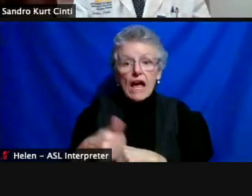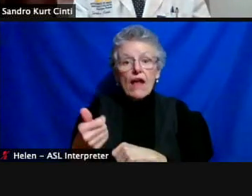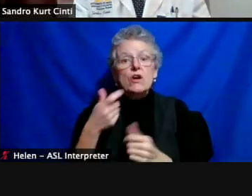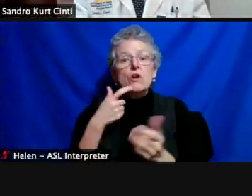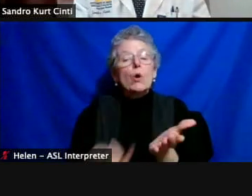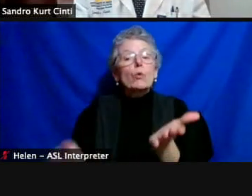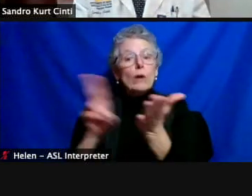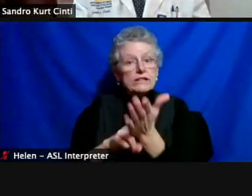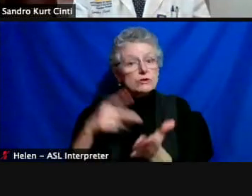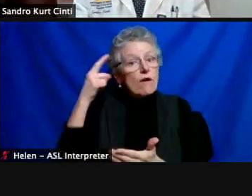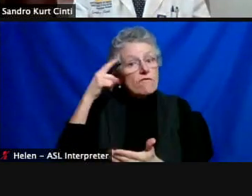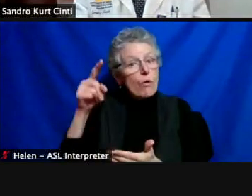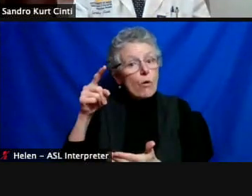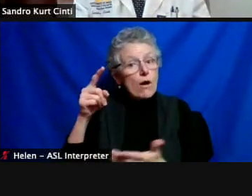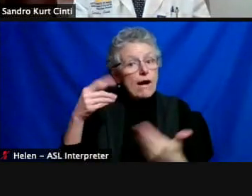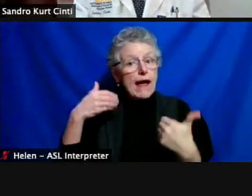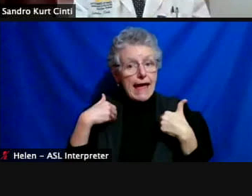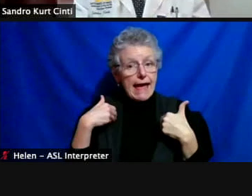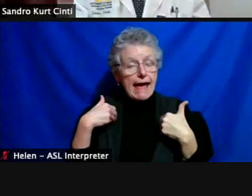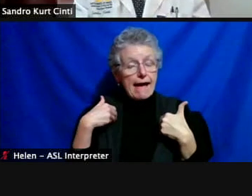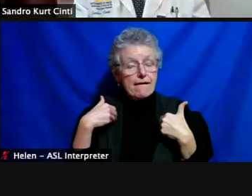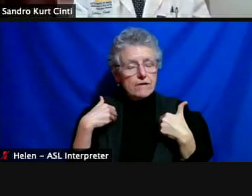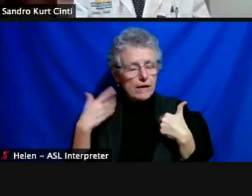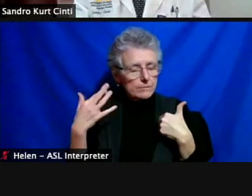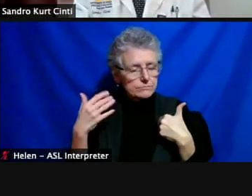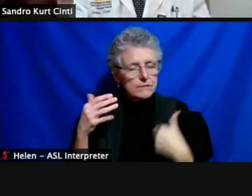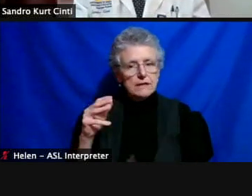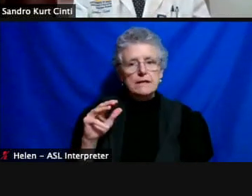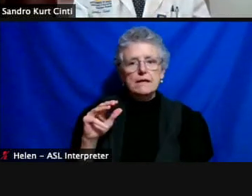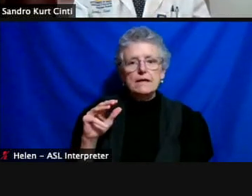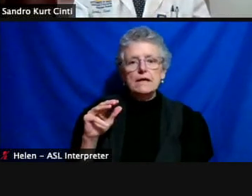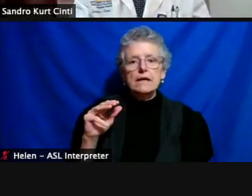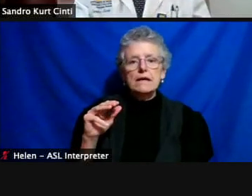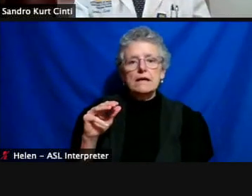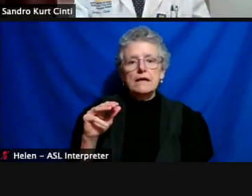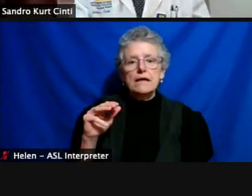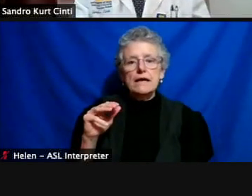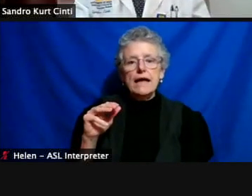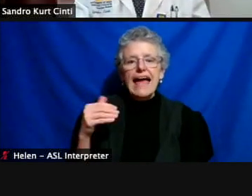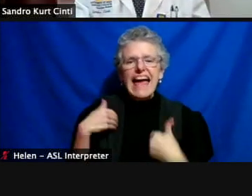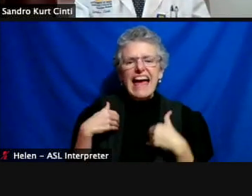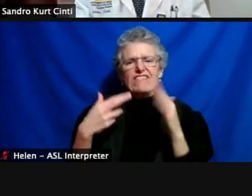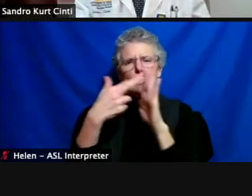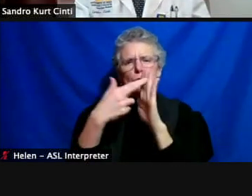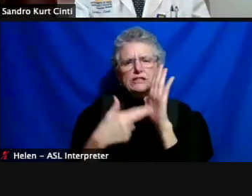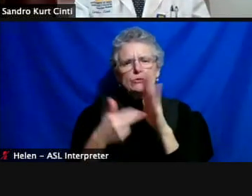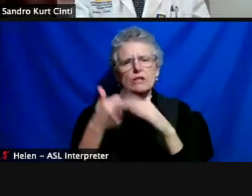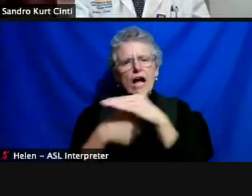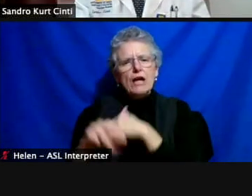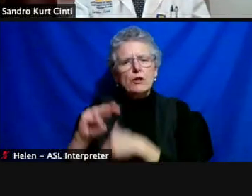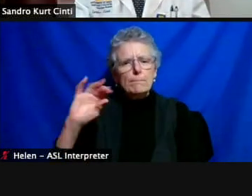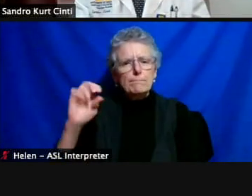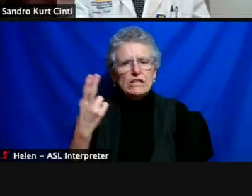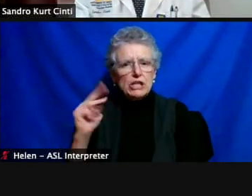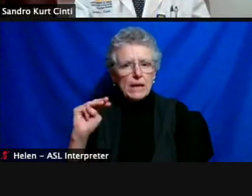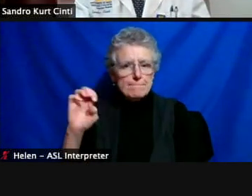to have a registration within Michigan Medicine, and a portal account with the hospital.